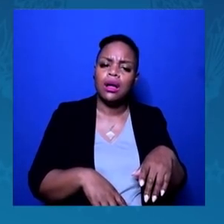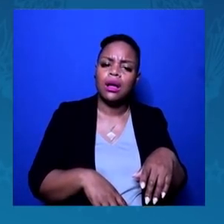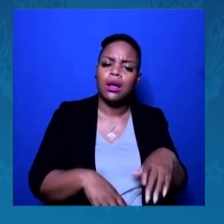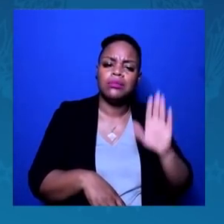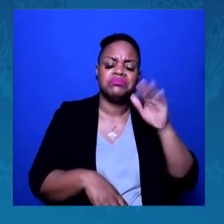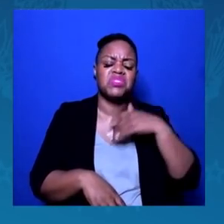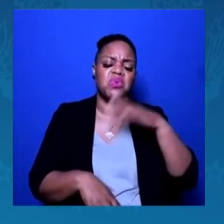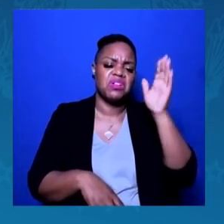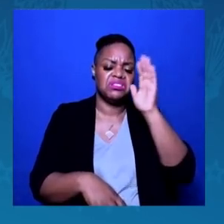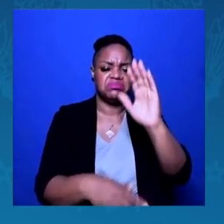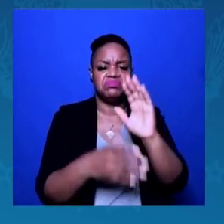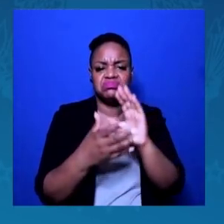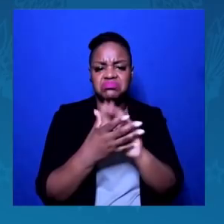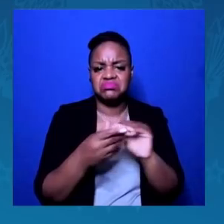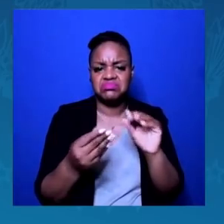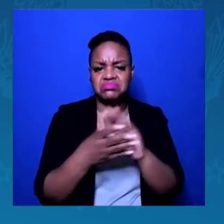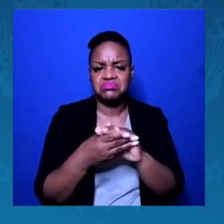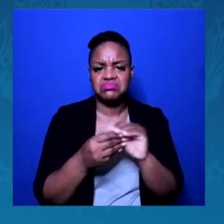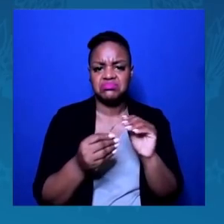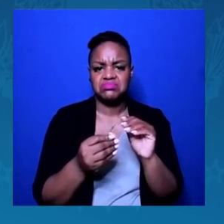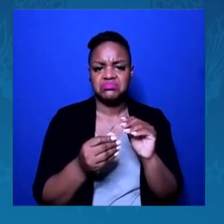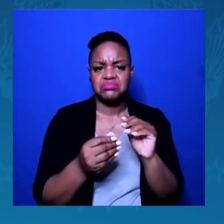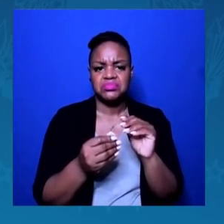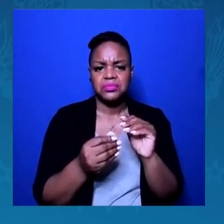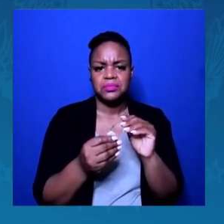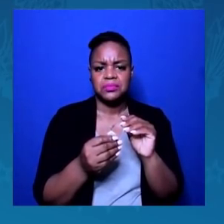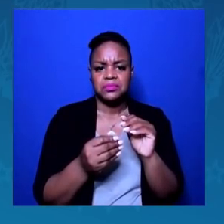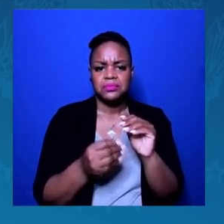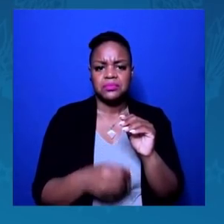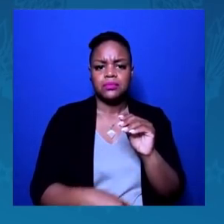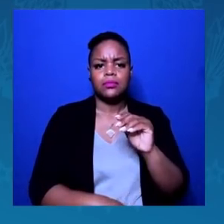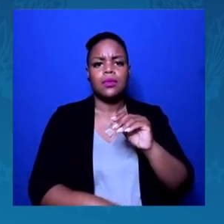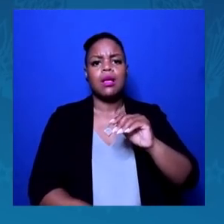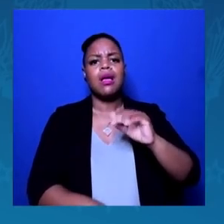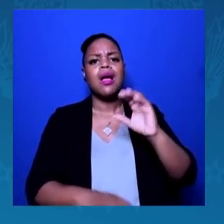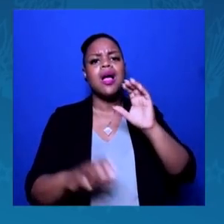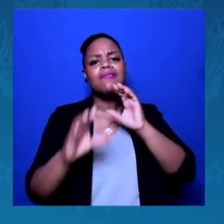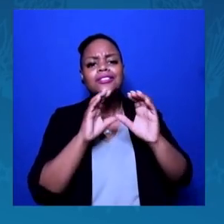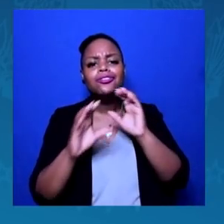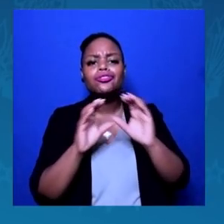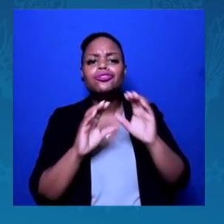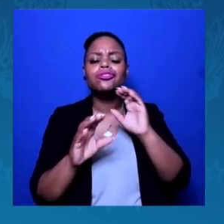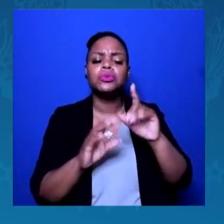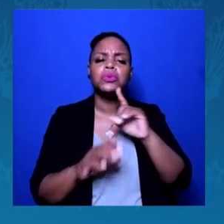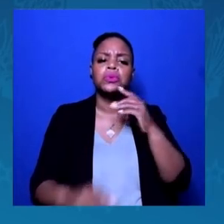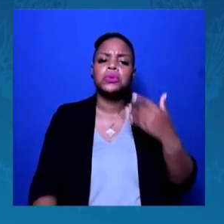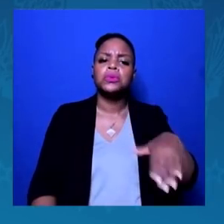and in-depth conversation about how we share the concerns. You look at the Mekong River